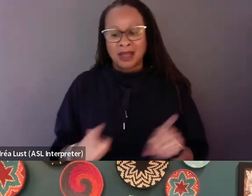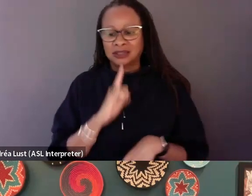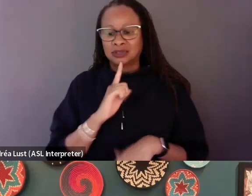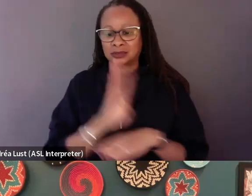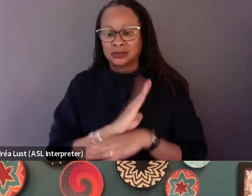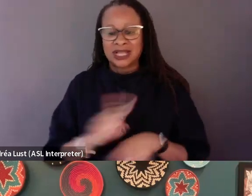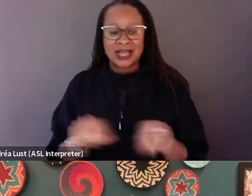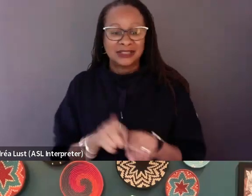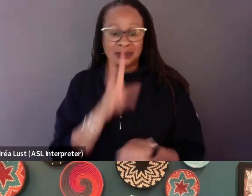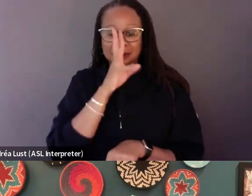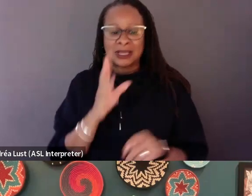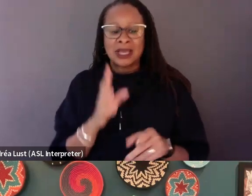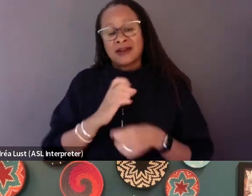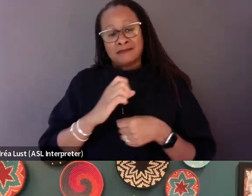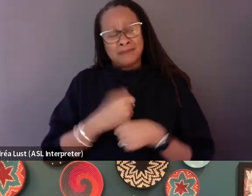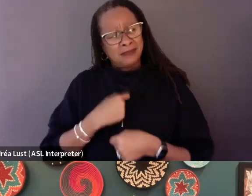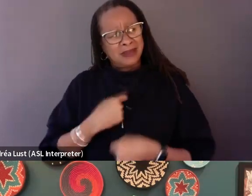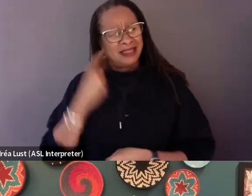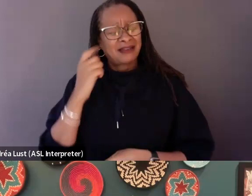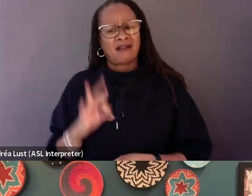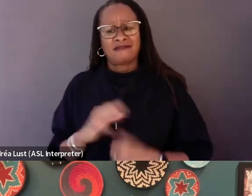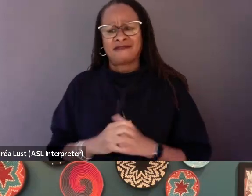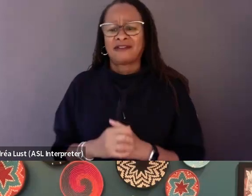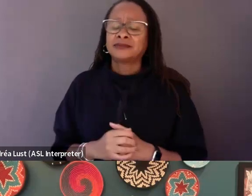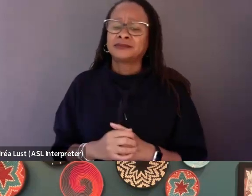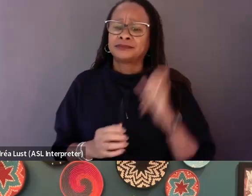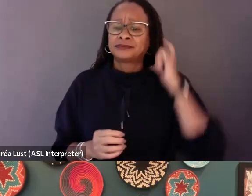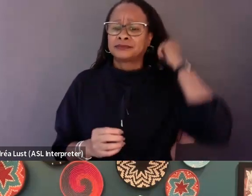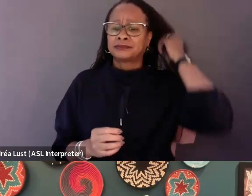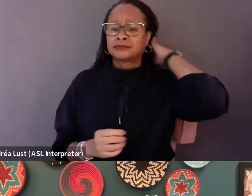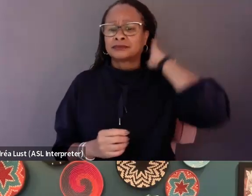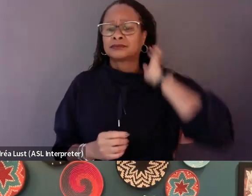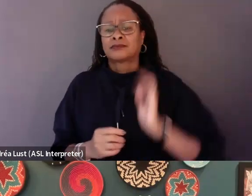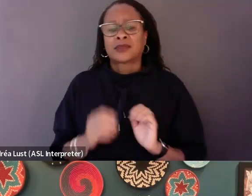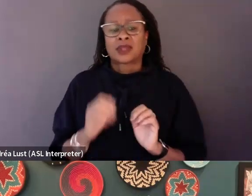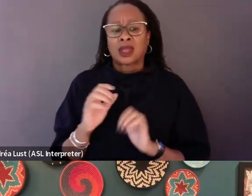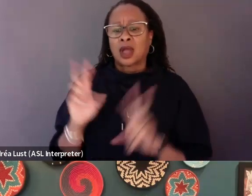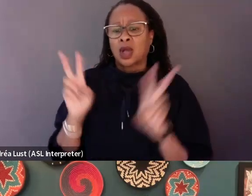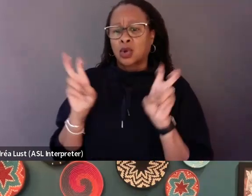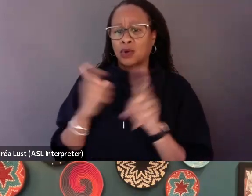it made me think of, I think, it was a quote attributed to Chief Seattle